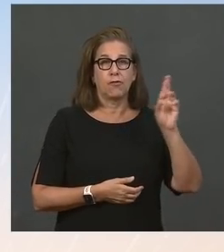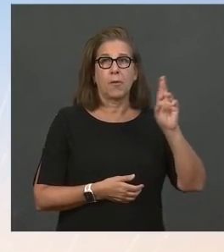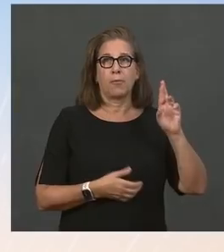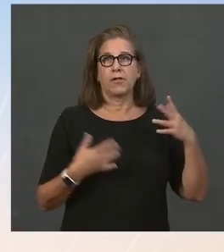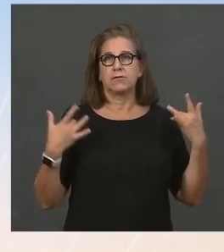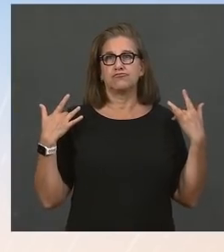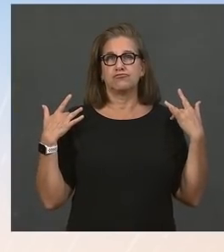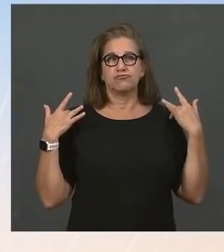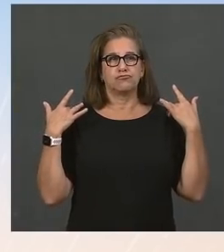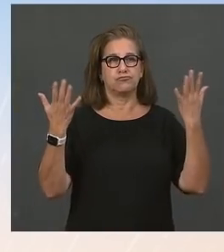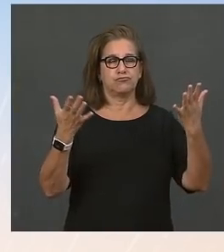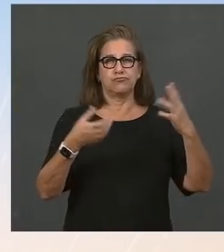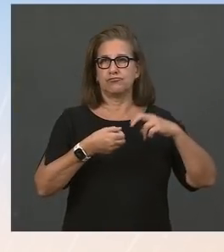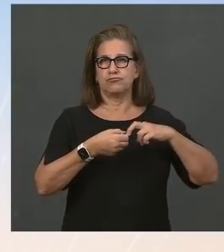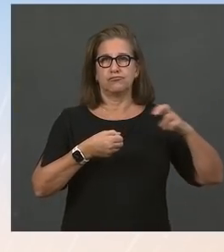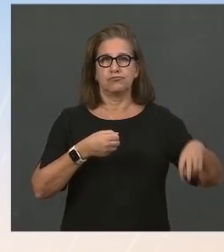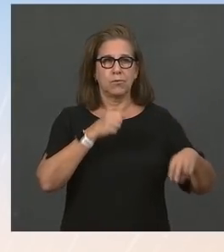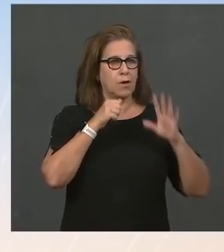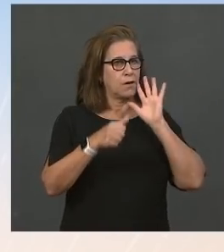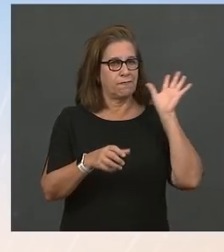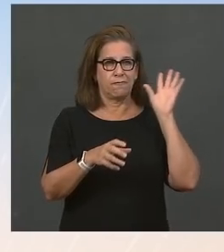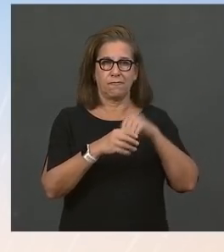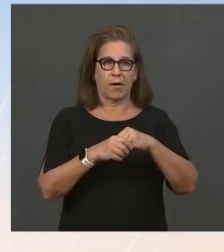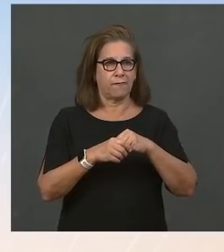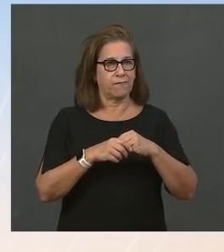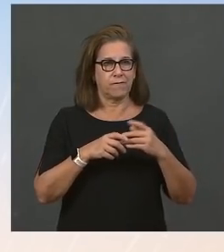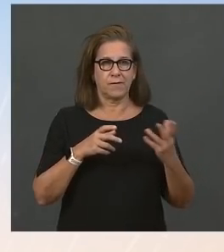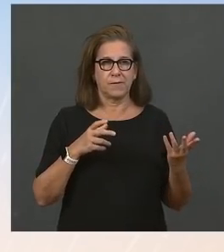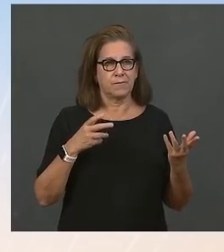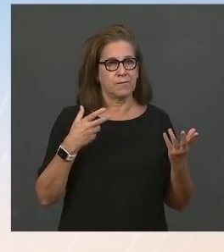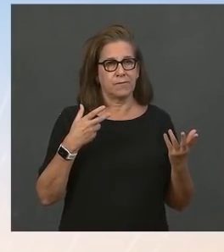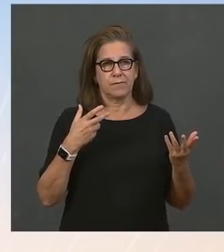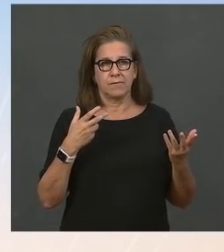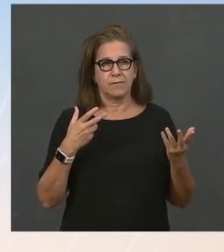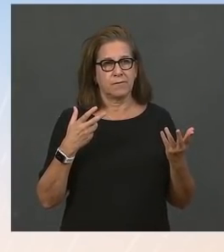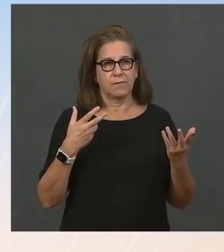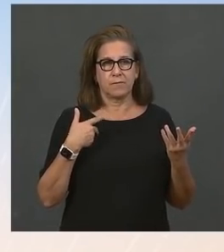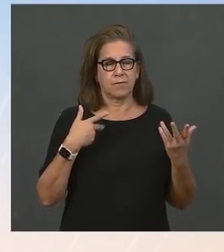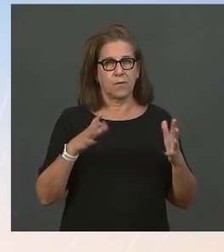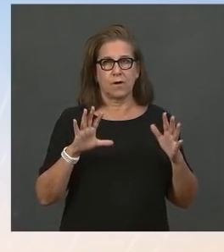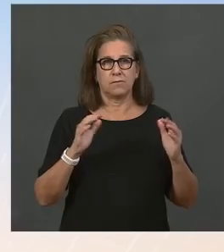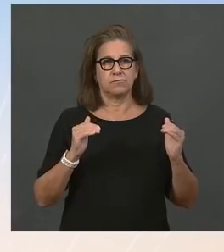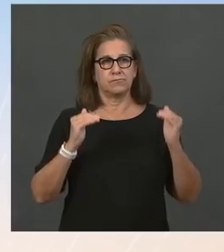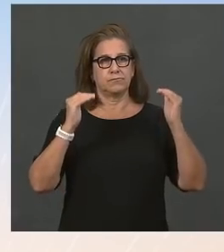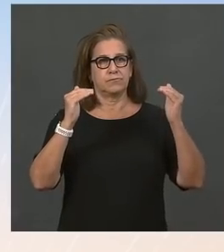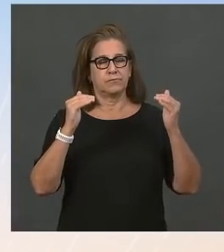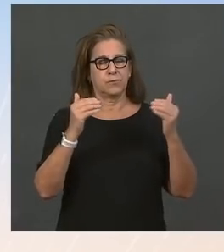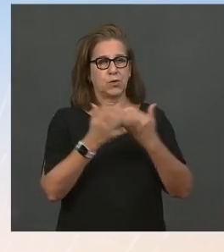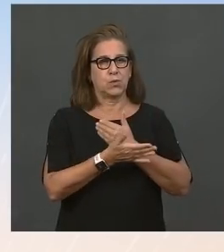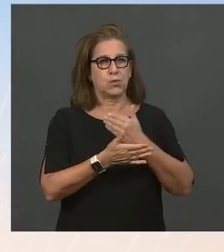to make any semblance of progress. So, what the President is referring to is the fact that that is unacceptable.